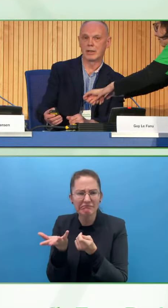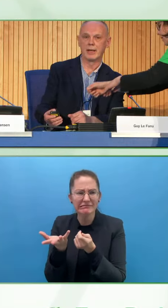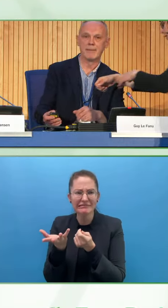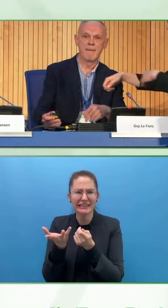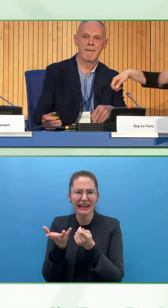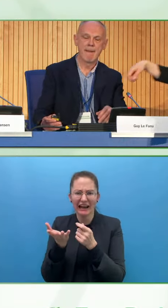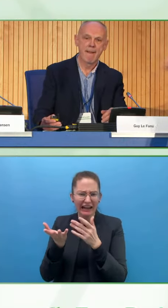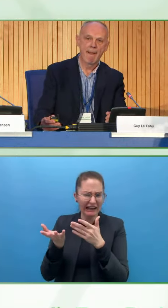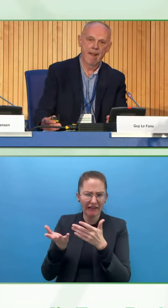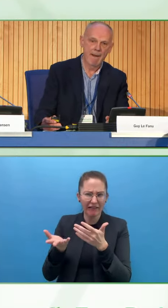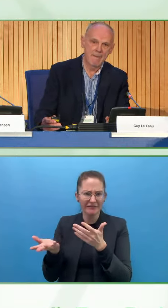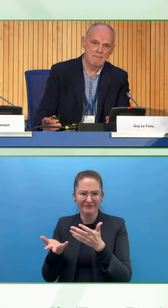OK.